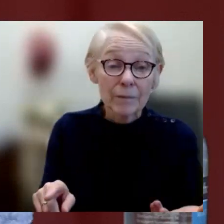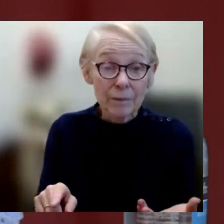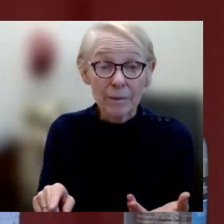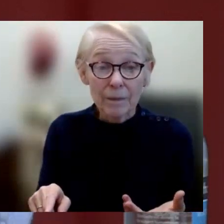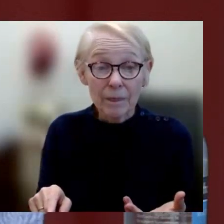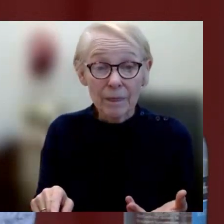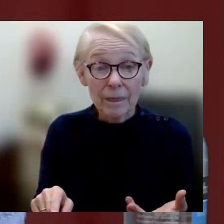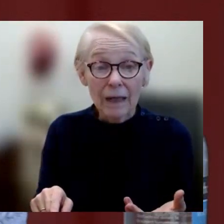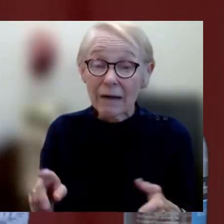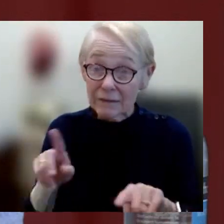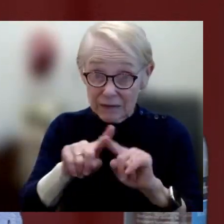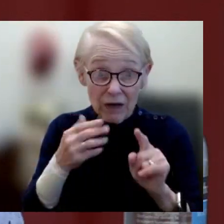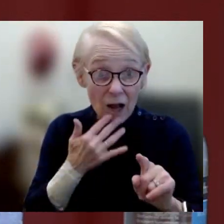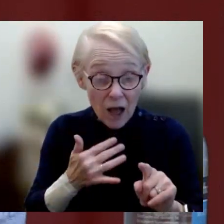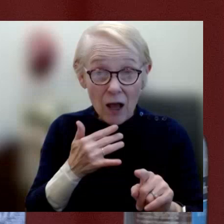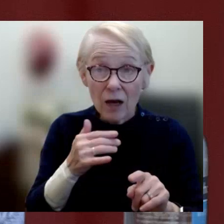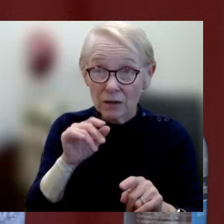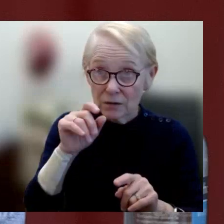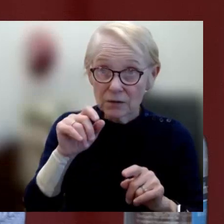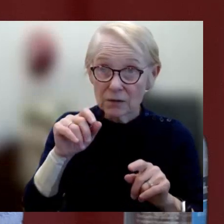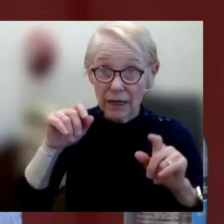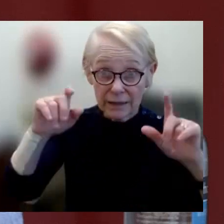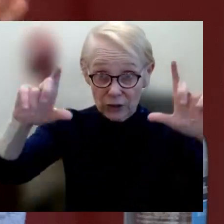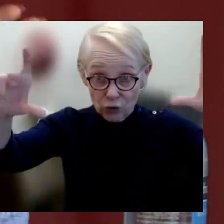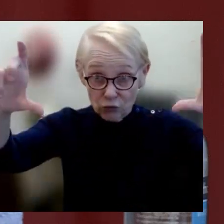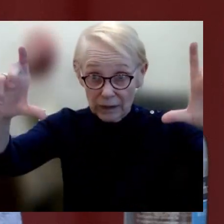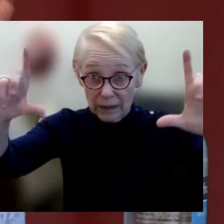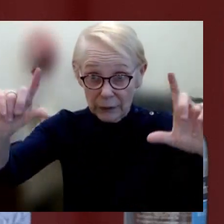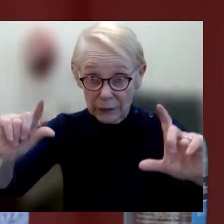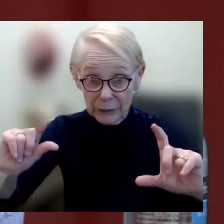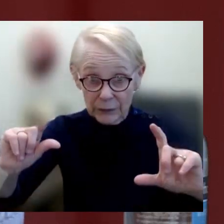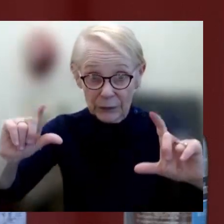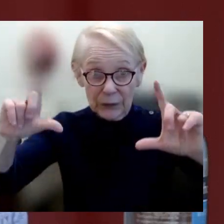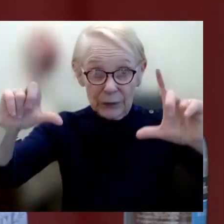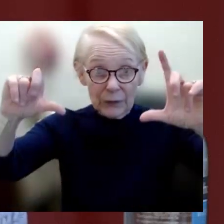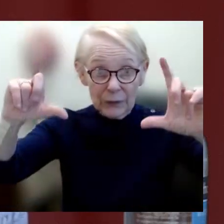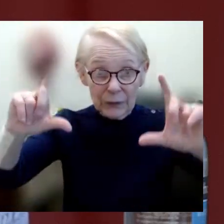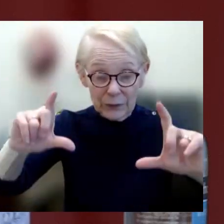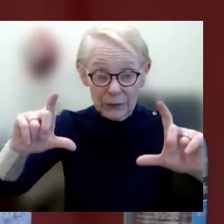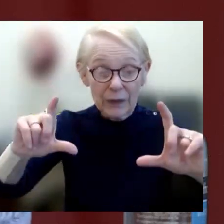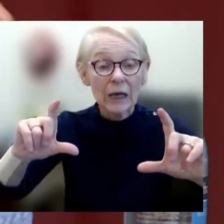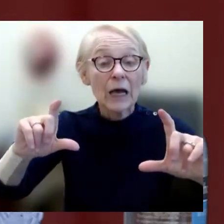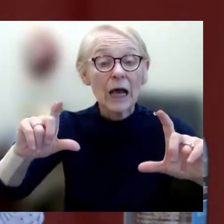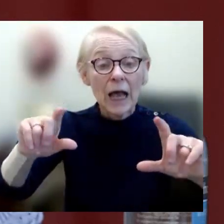changes the size of the screen to high definition and high contrast white and black background it